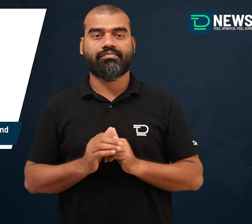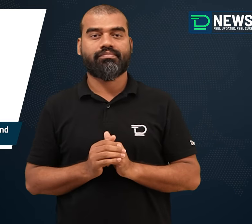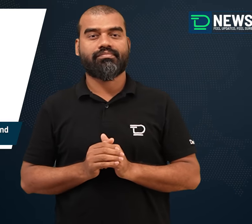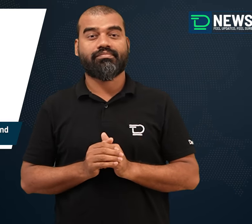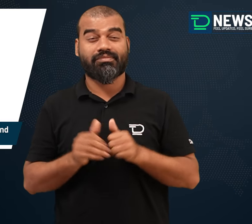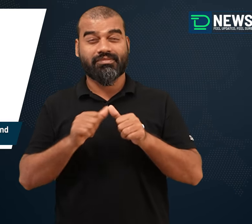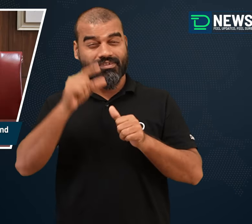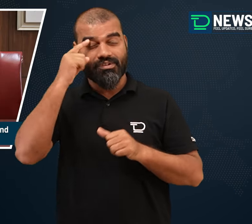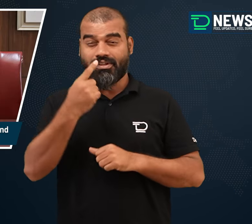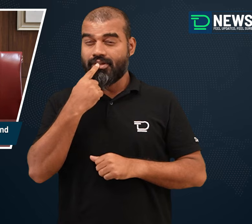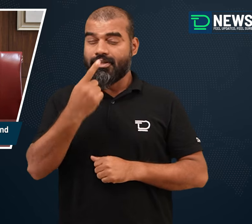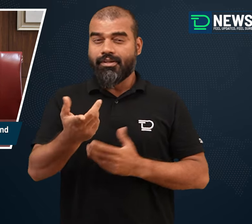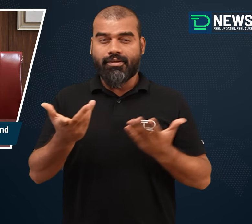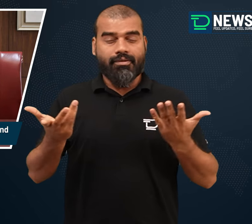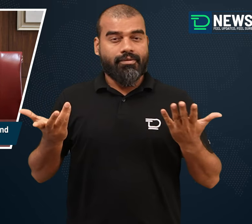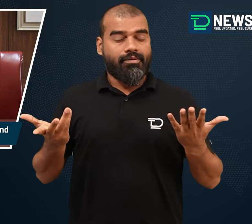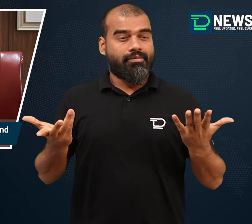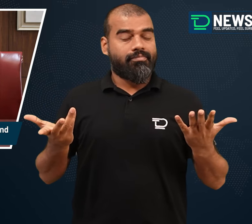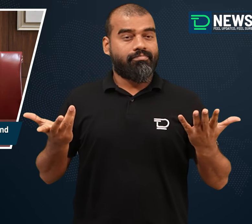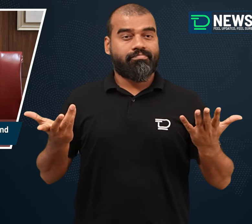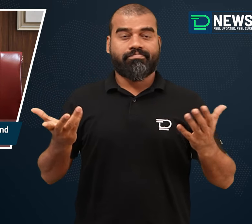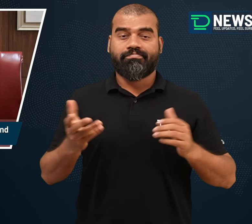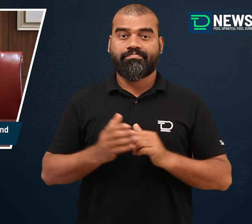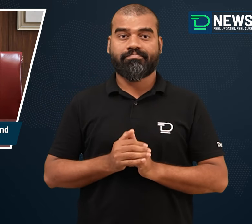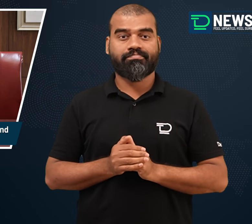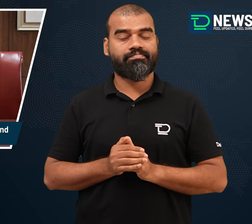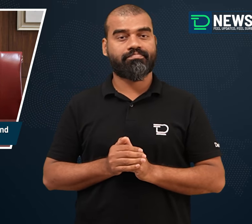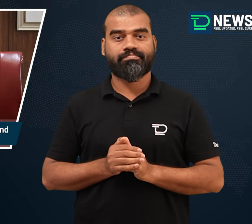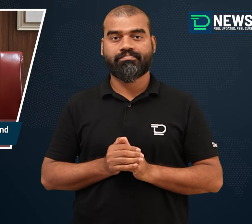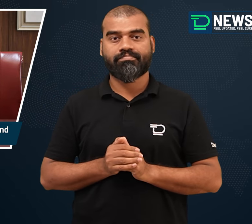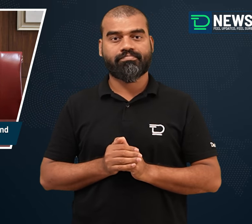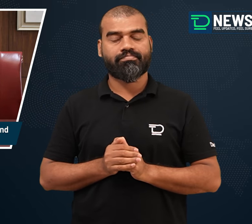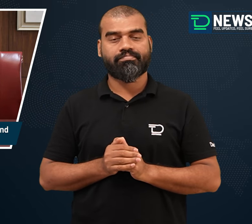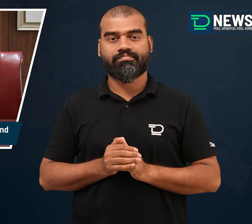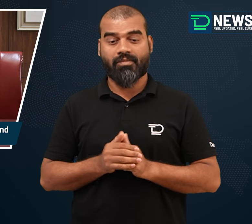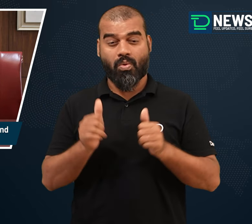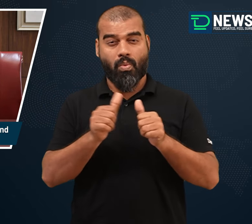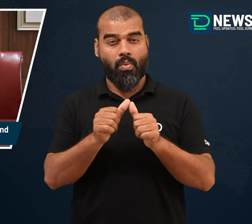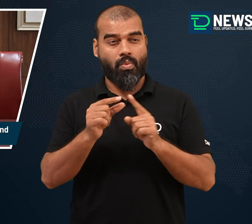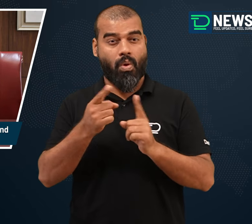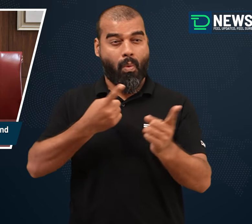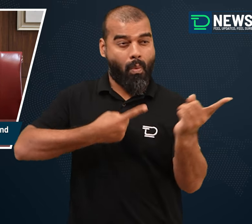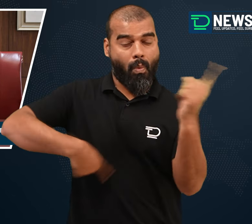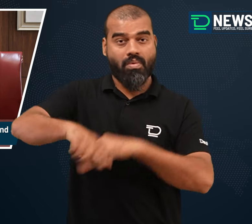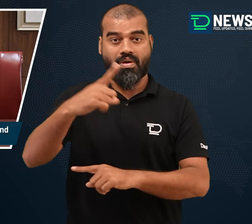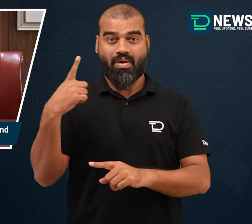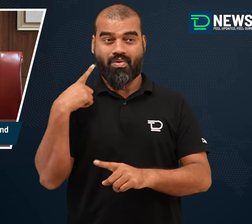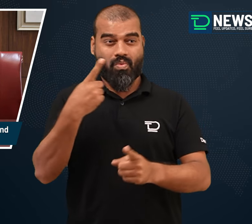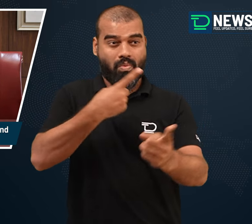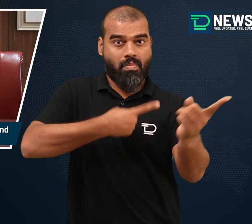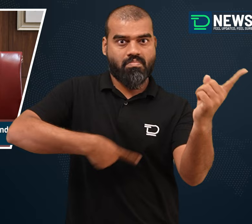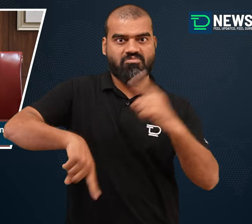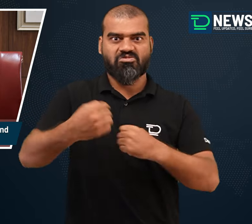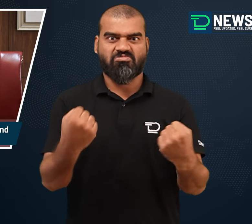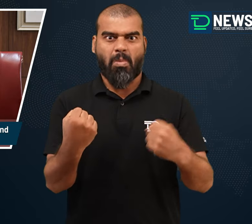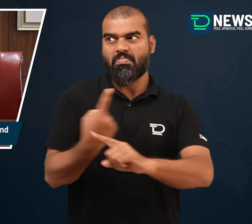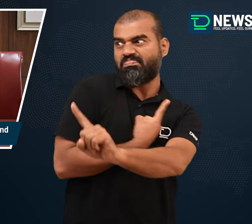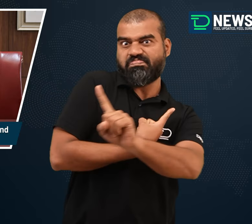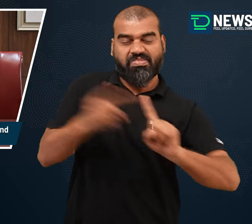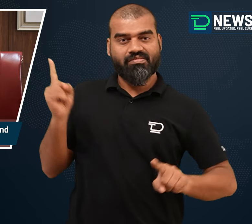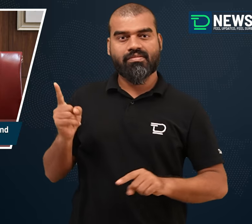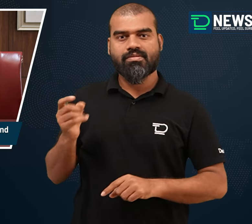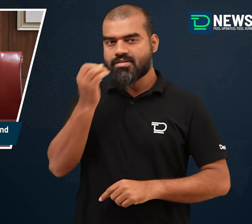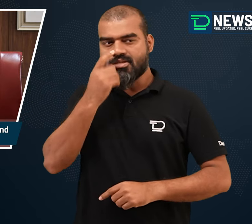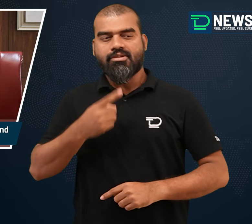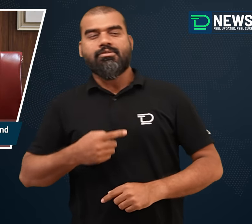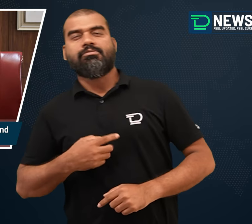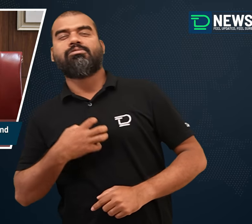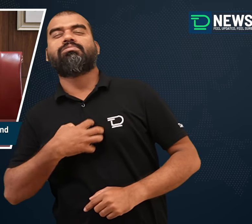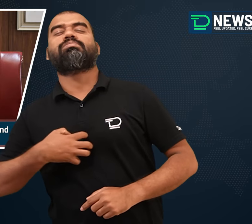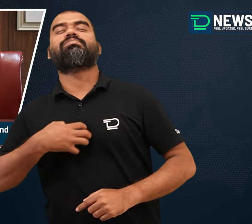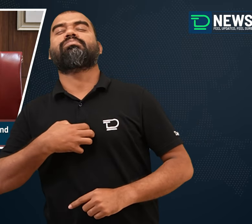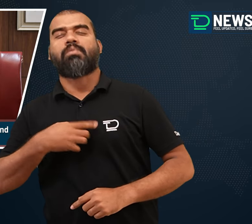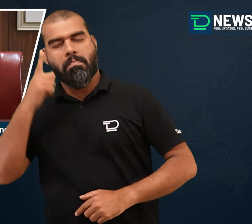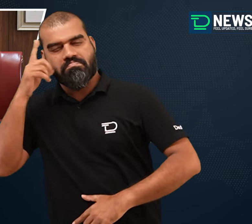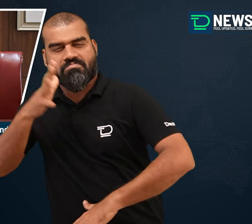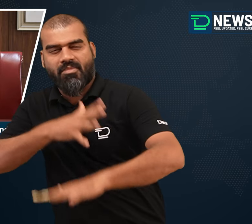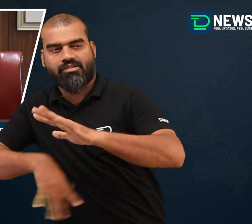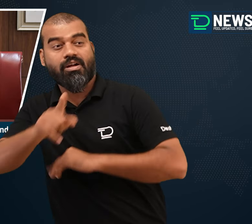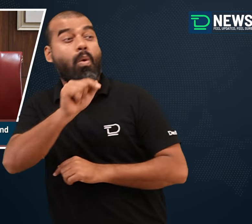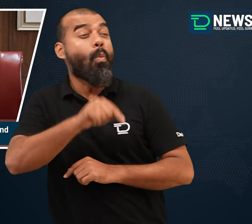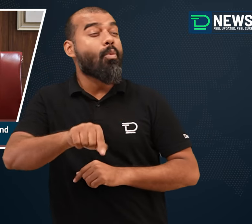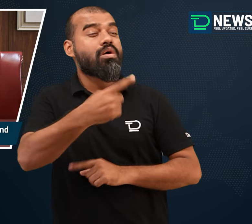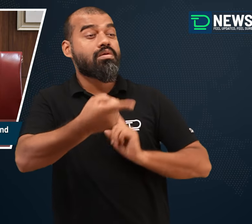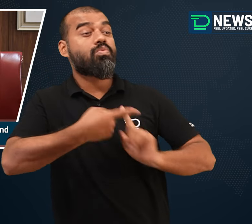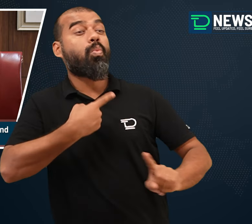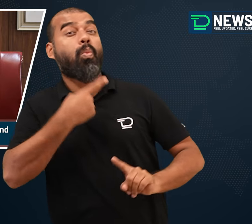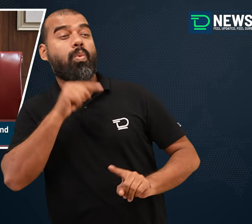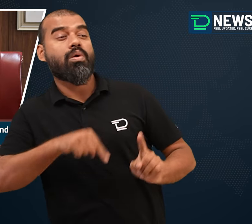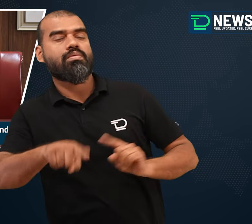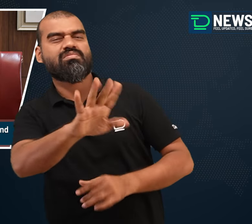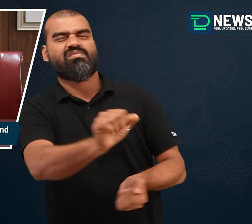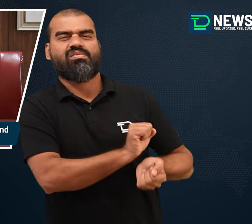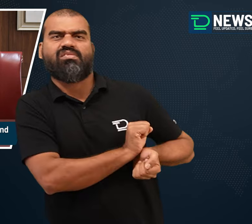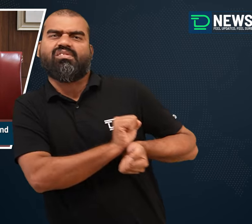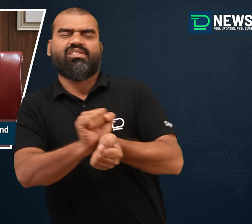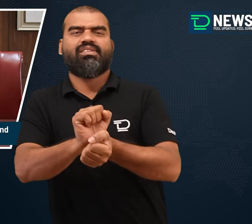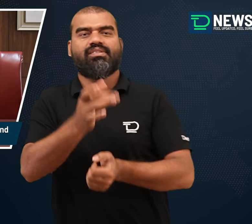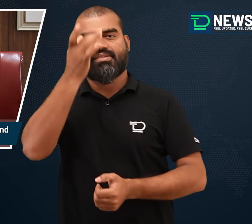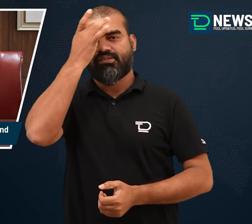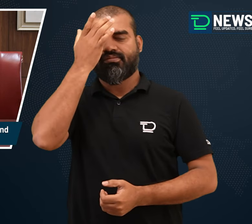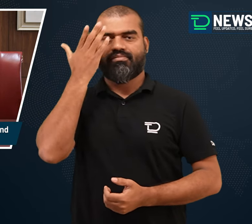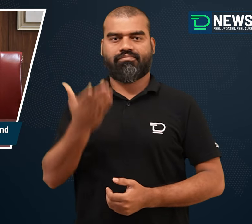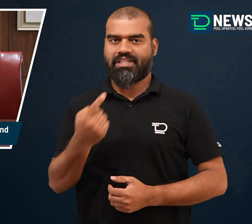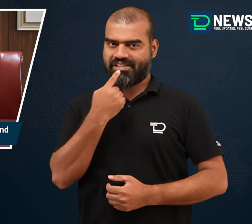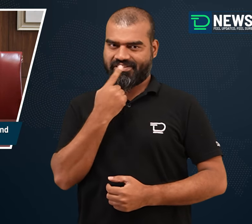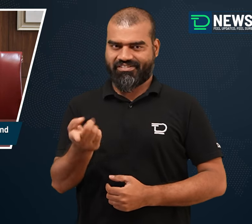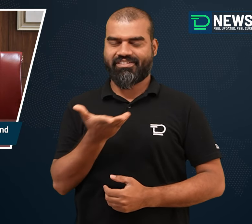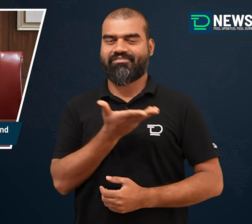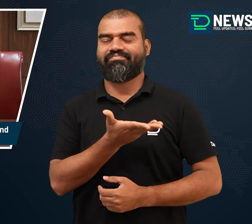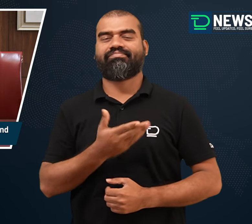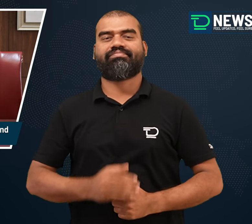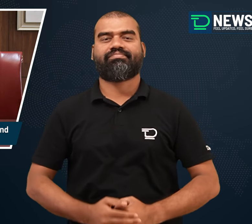Atishi criticized that the BJP is only trying to jail the leaders of the Aam Aadmi Party.